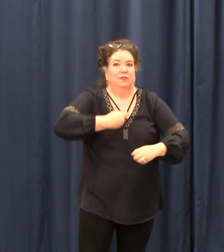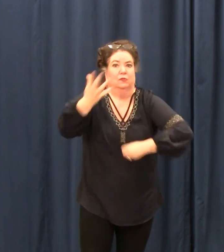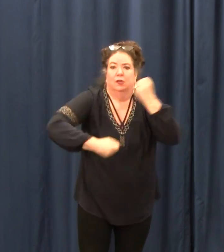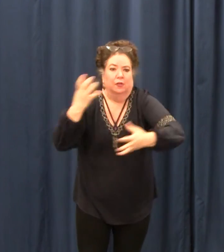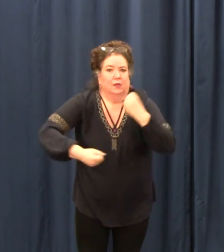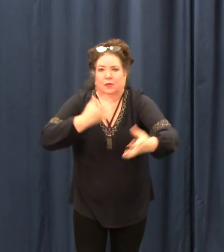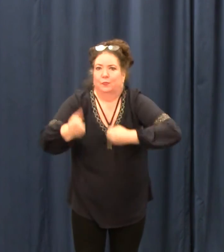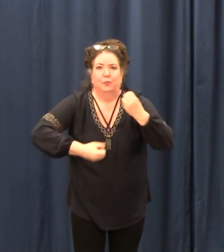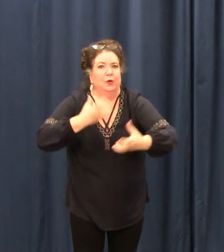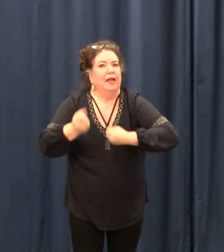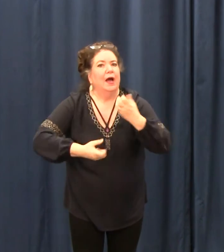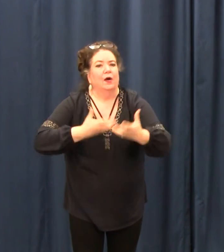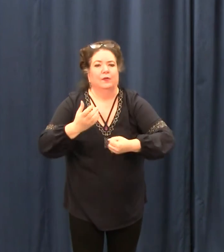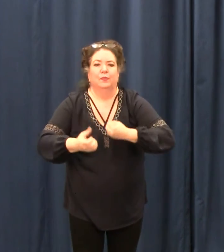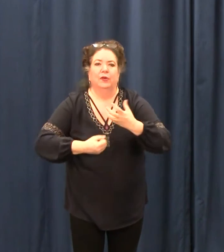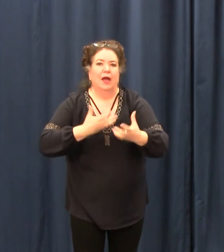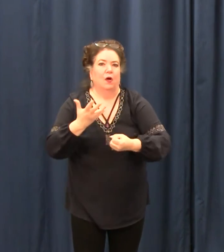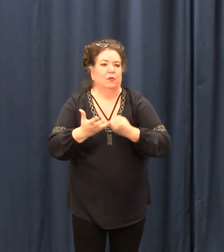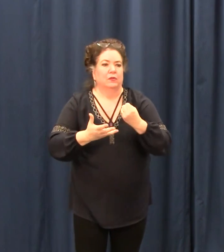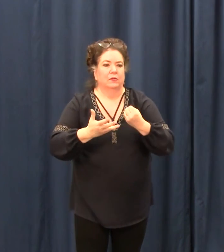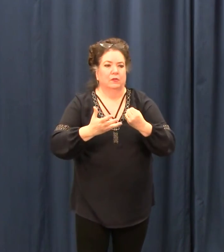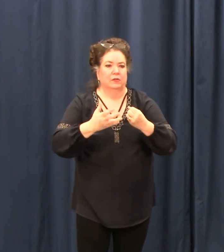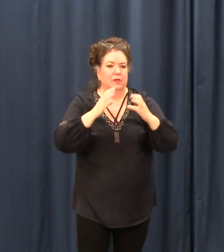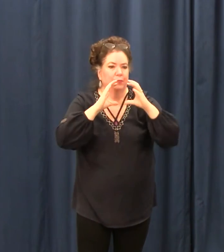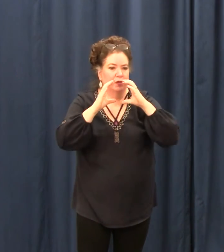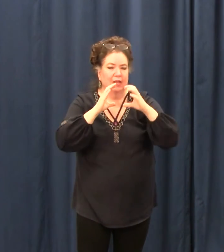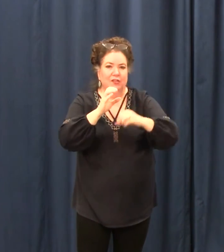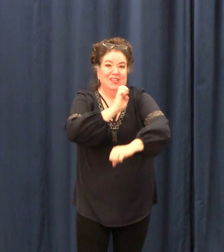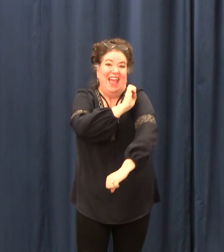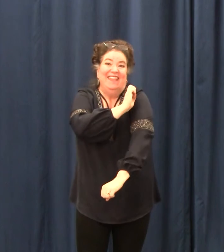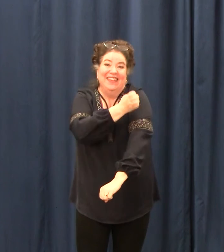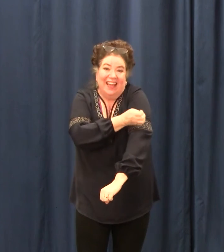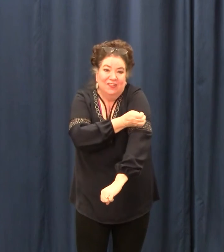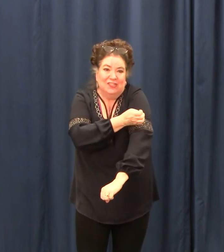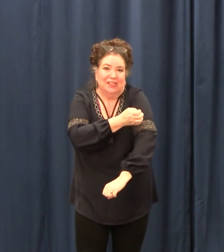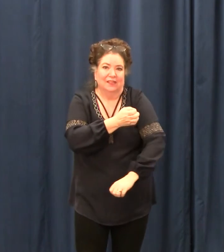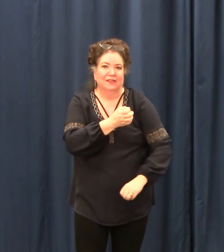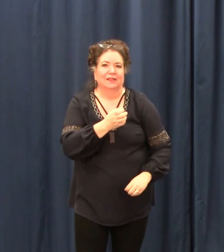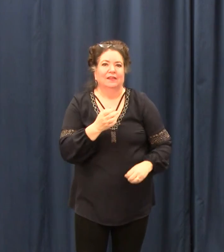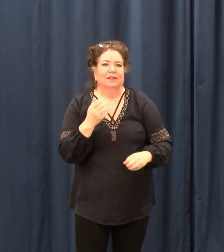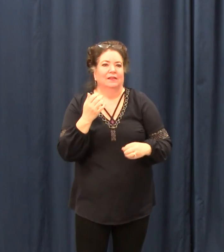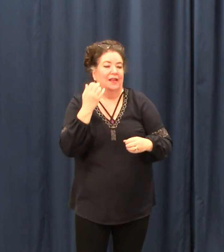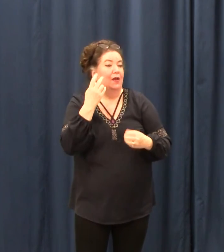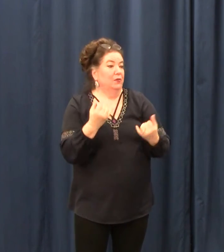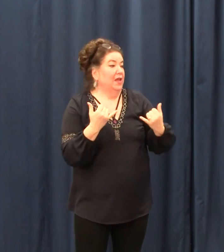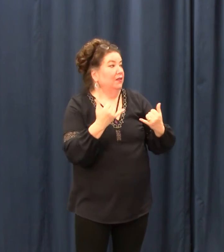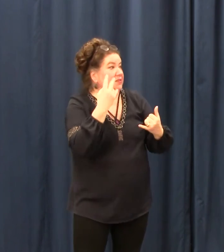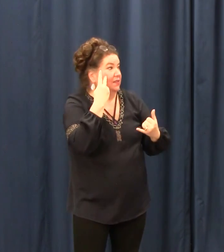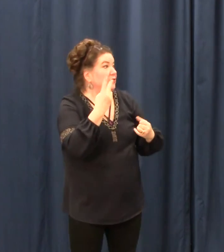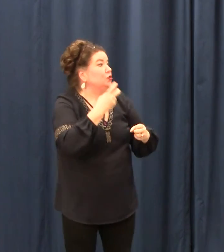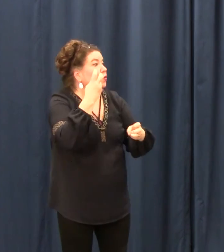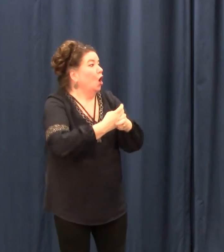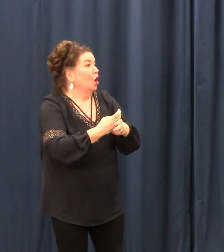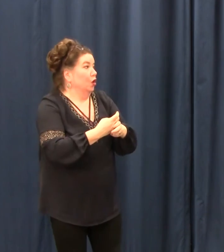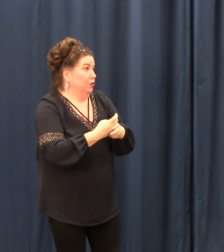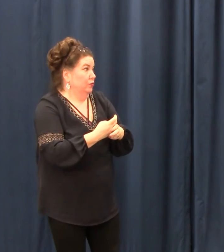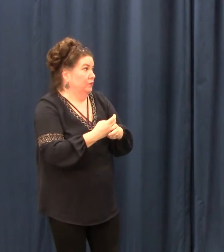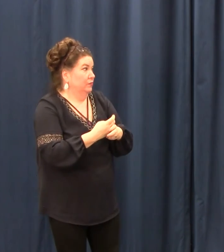to put out the communication and the energy. Now let's see what happens if it's too hard,